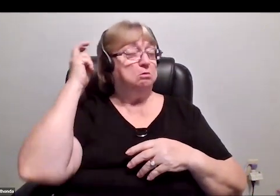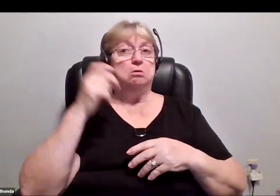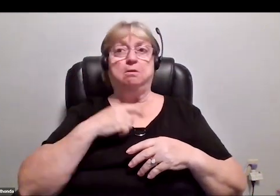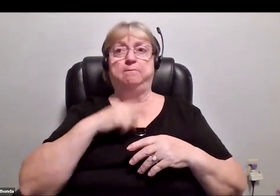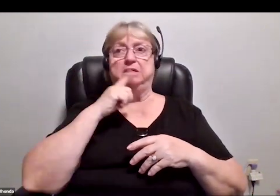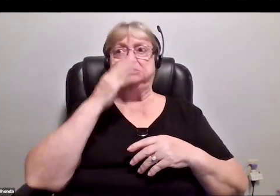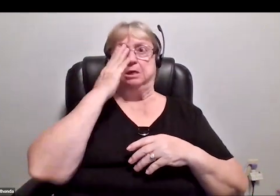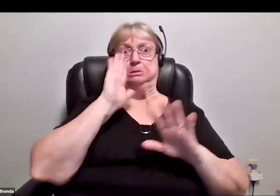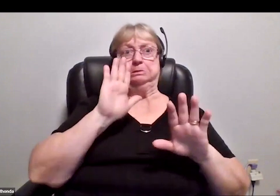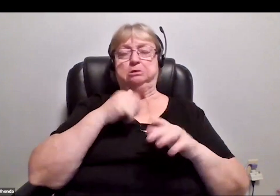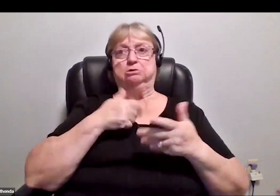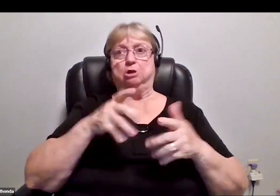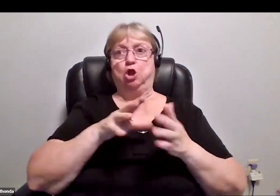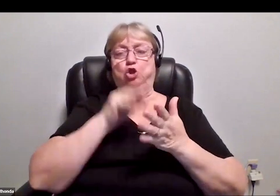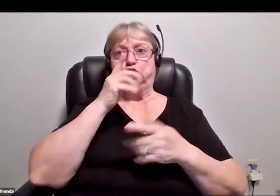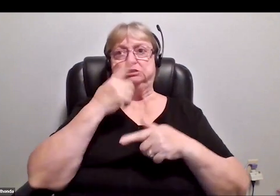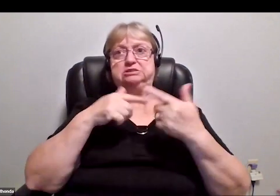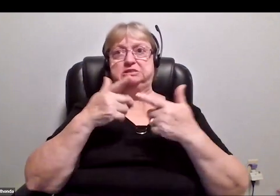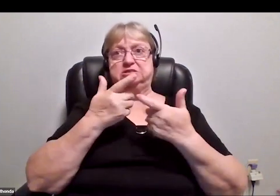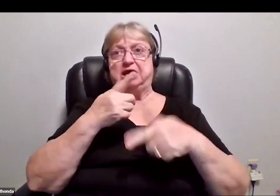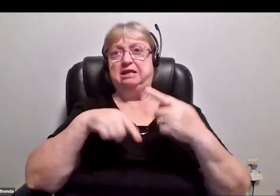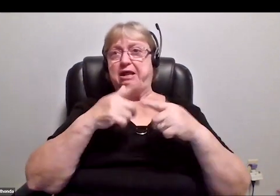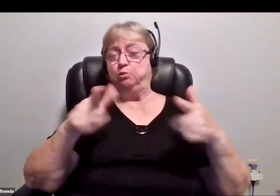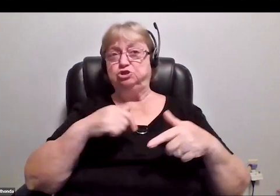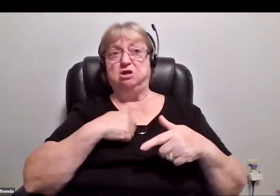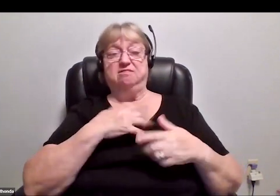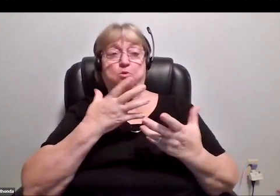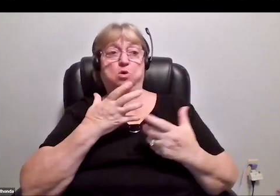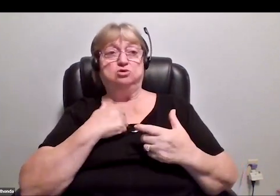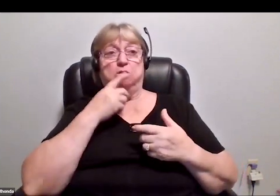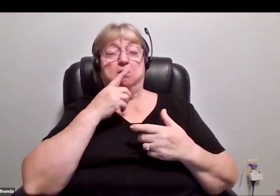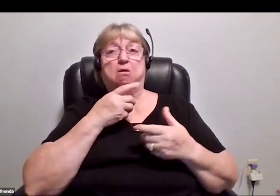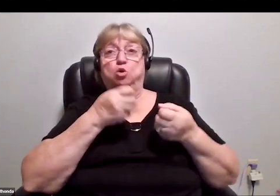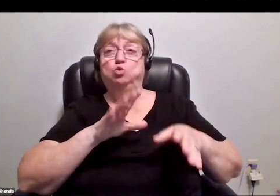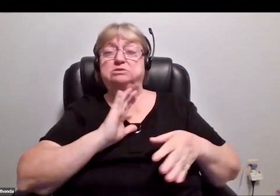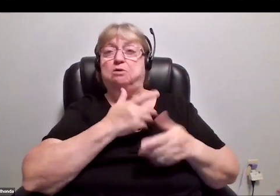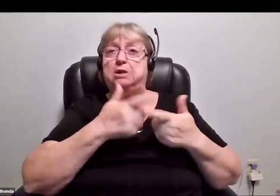Instead, they wish for us to lose our language, abandon our culture, and consider ourselves cured.